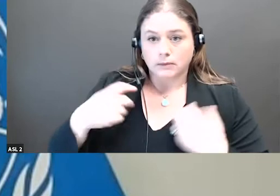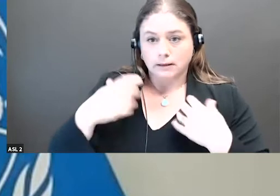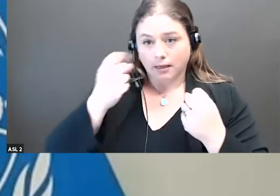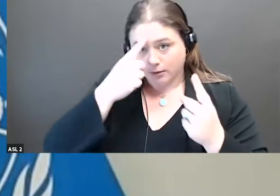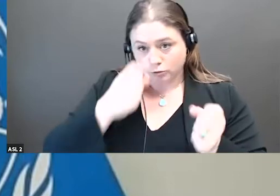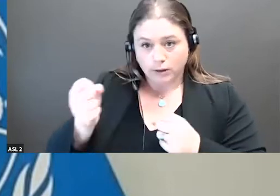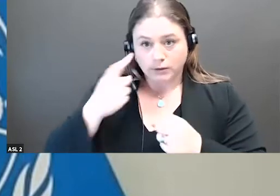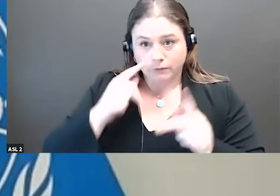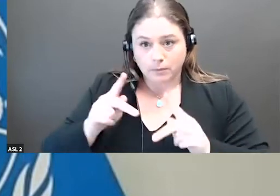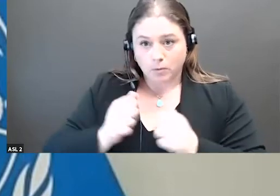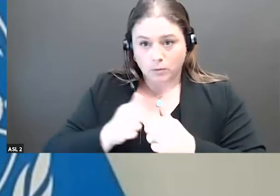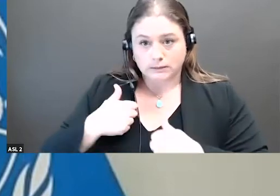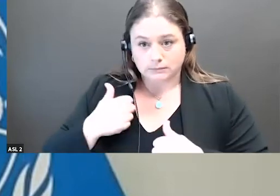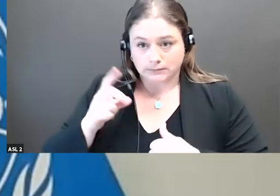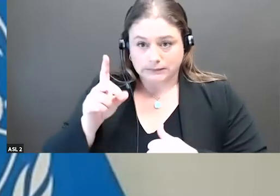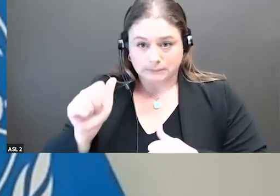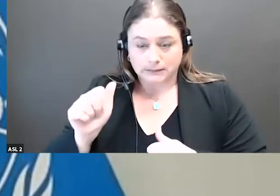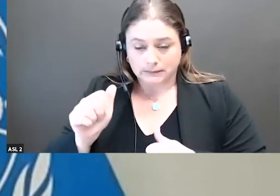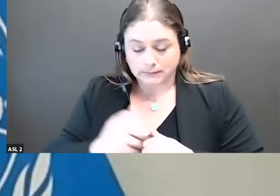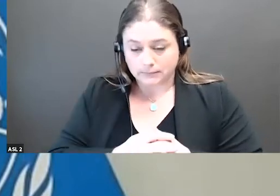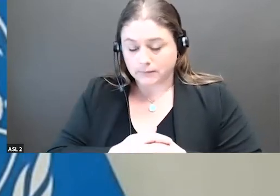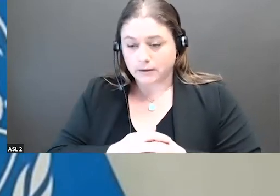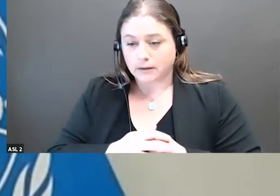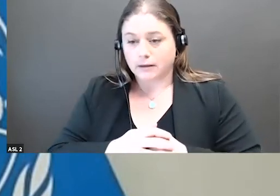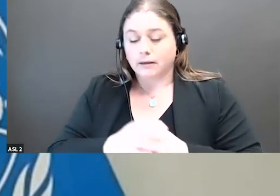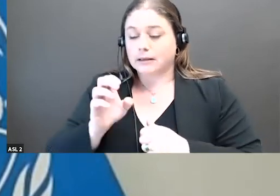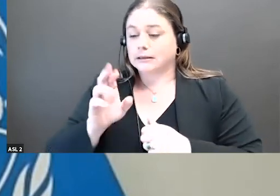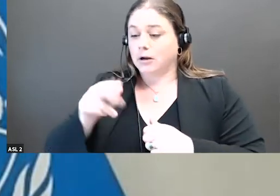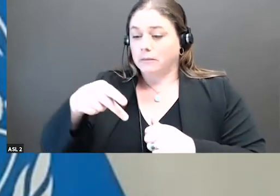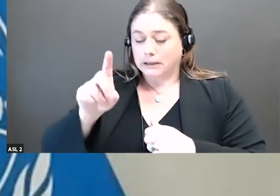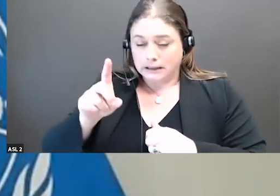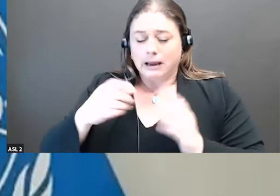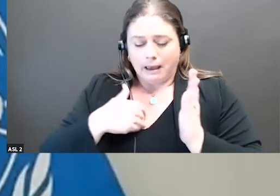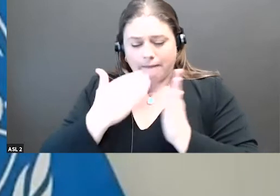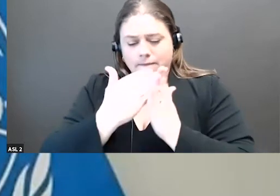At a more detailed level, the CRPD provides recourse under some circumstances for addressing